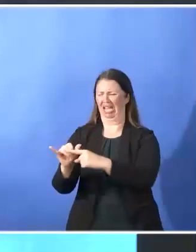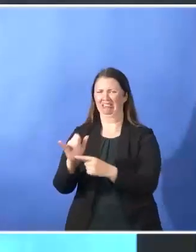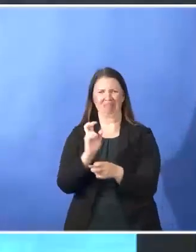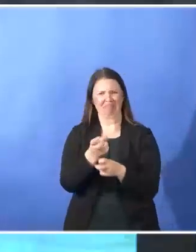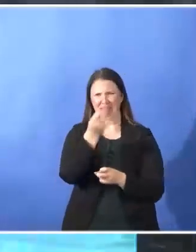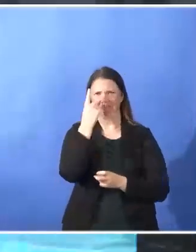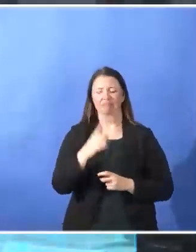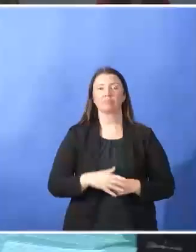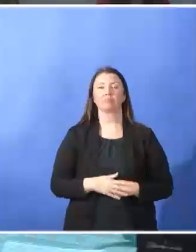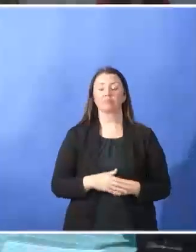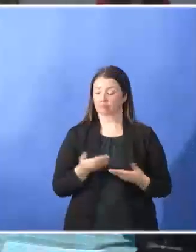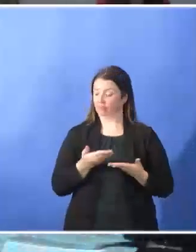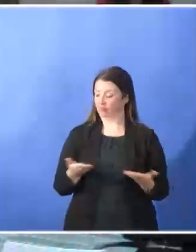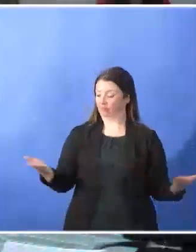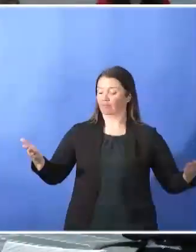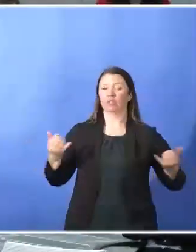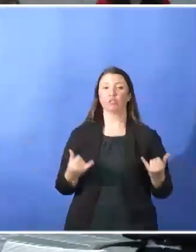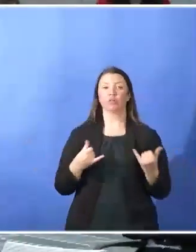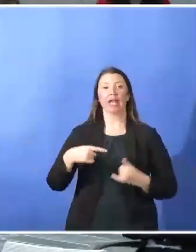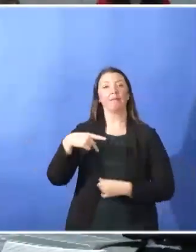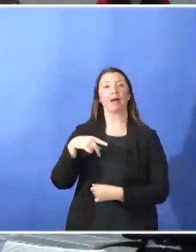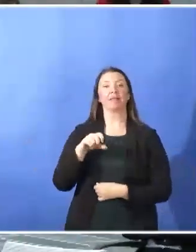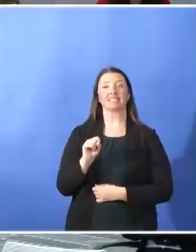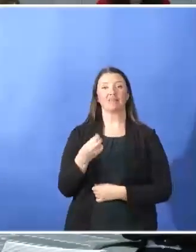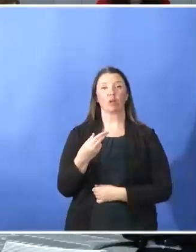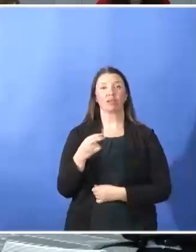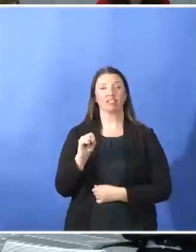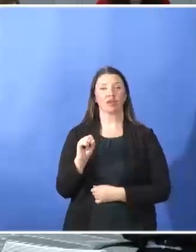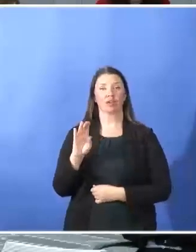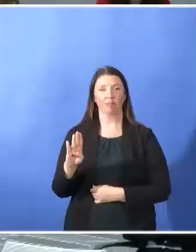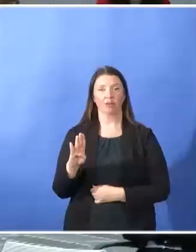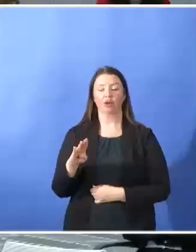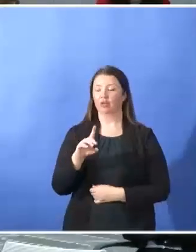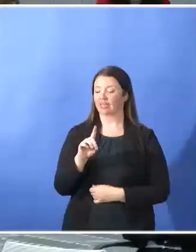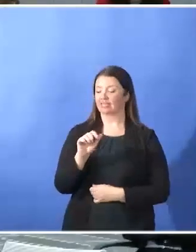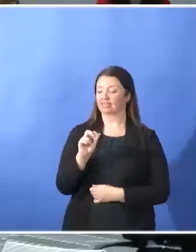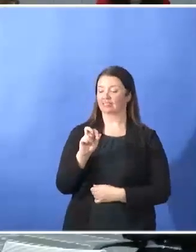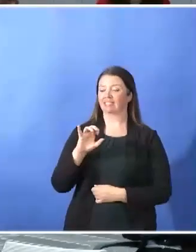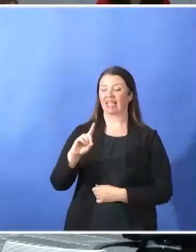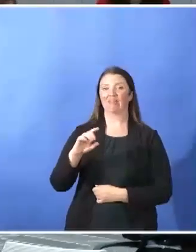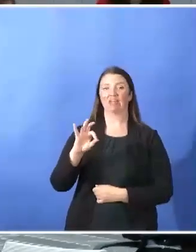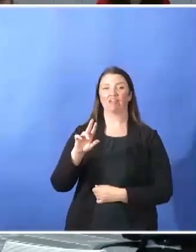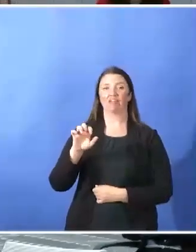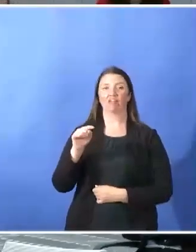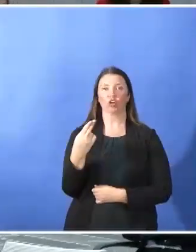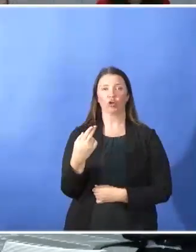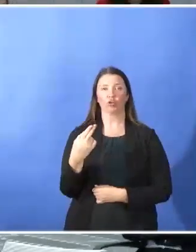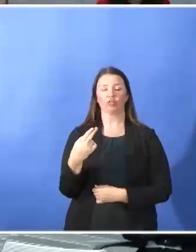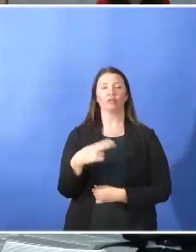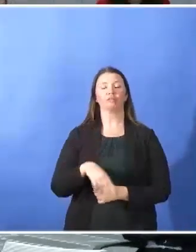BUREAU ARE DAVID FIRTH, DEPUTY